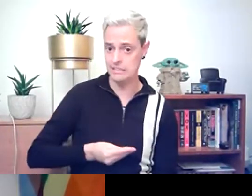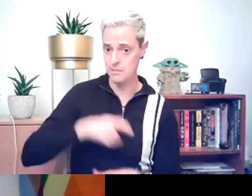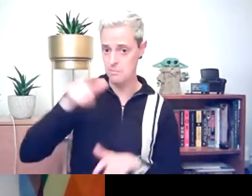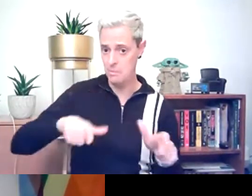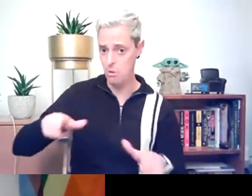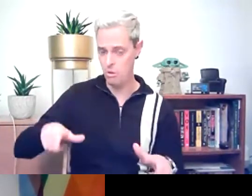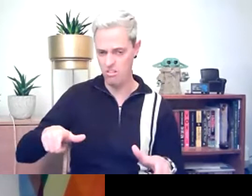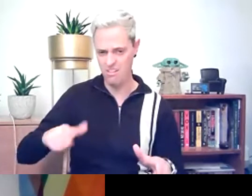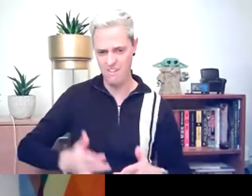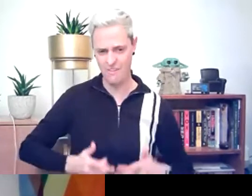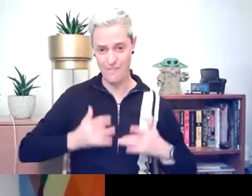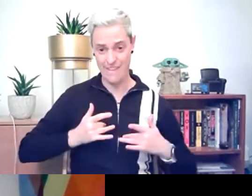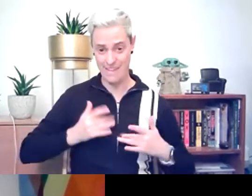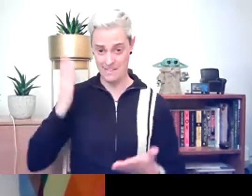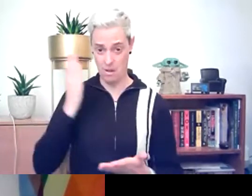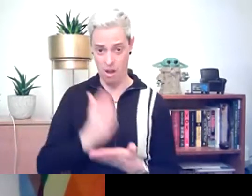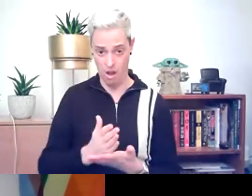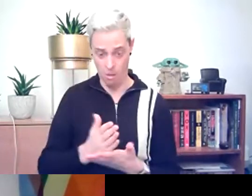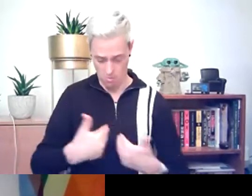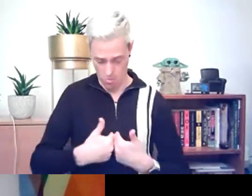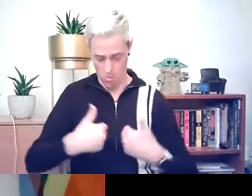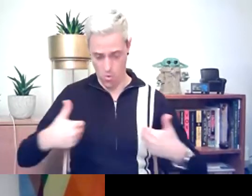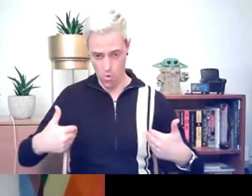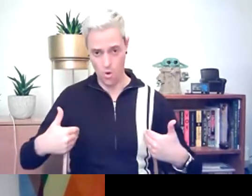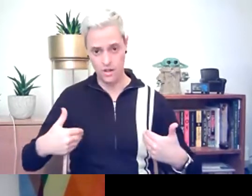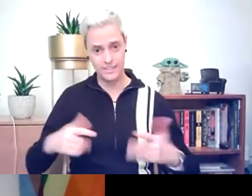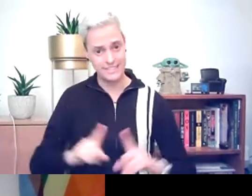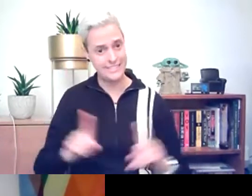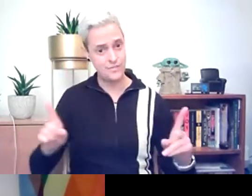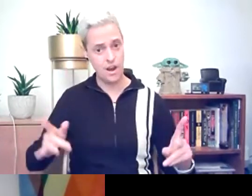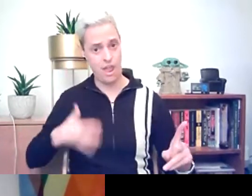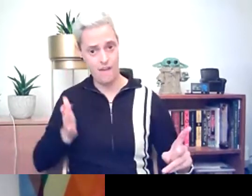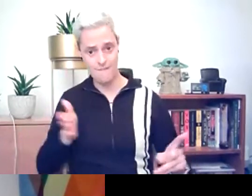two very distinct lives. 18:46:39 And it really depends on your social